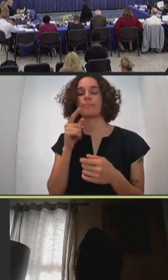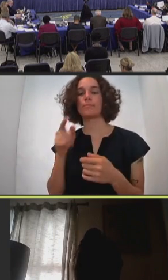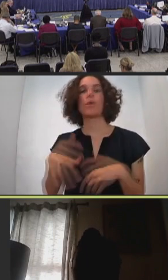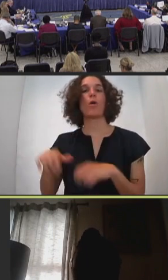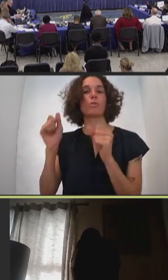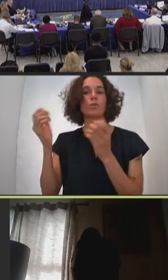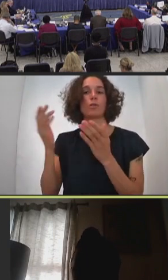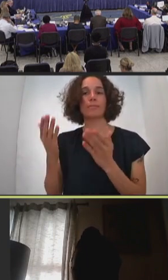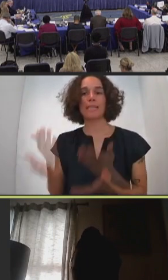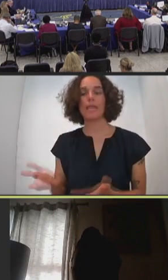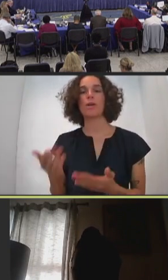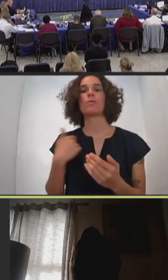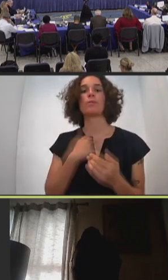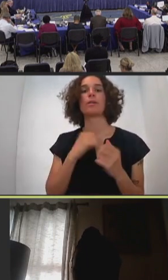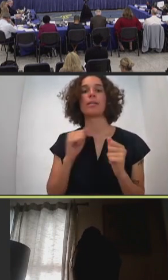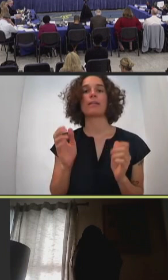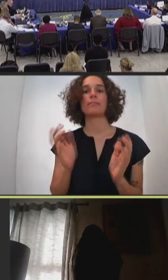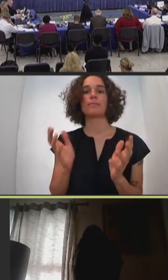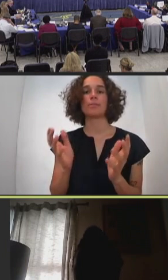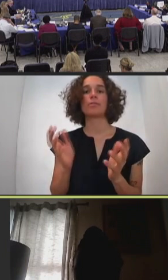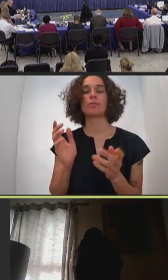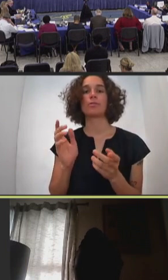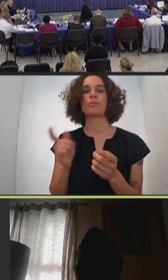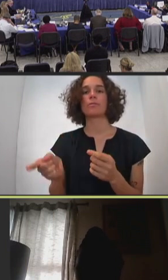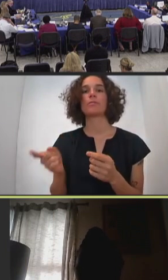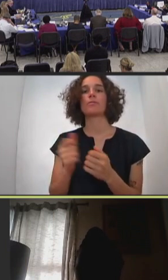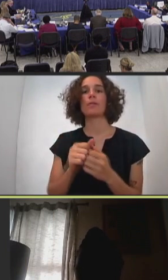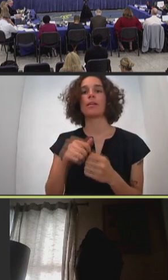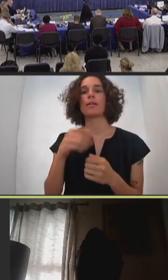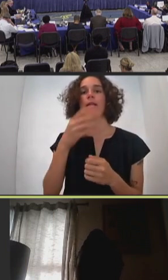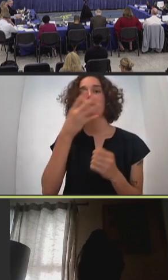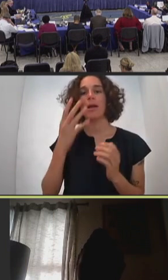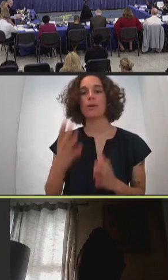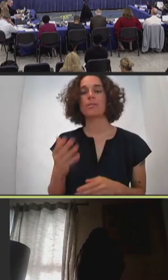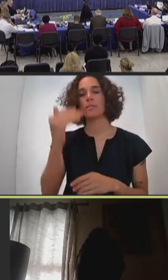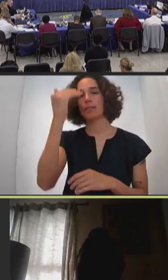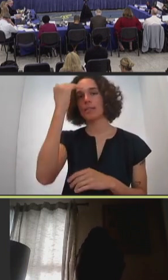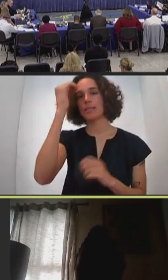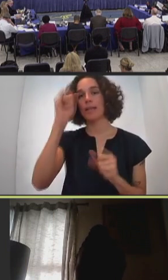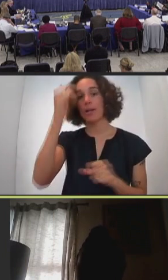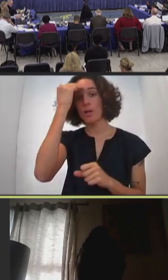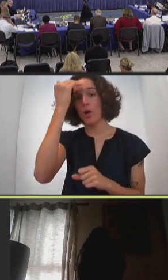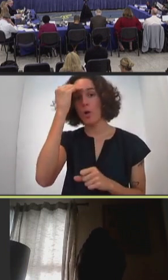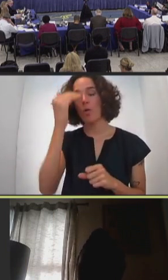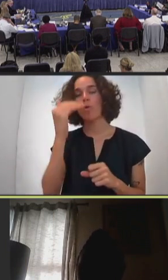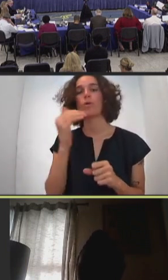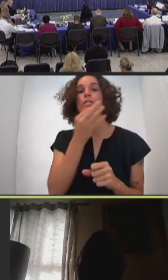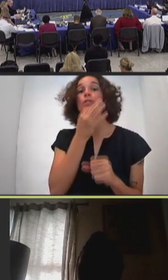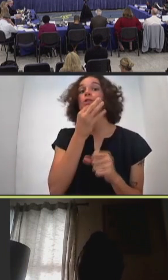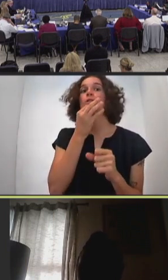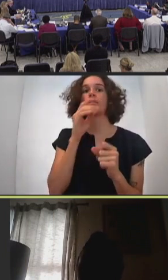we can speak to migrants, so they can know as soon as they get in their final destinations